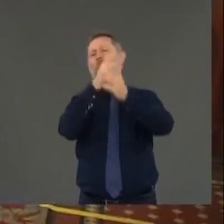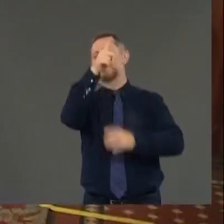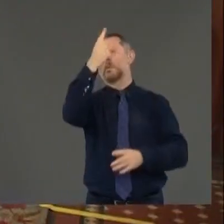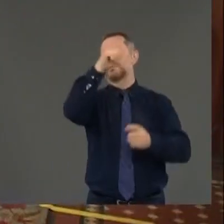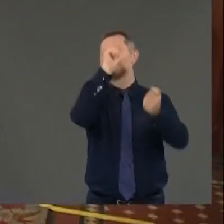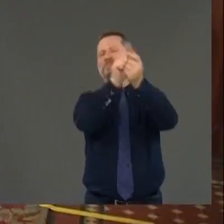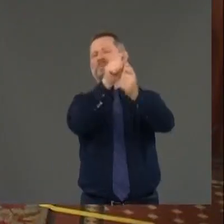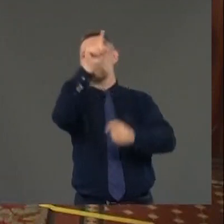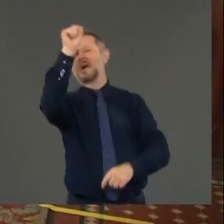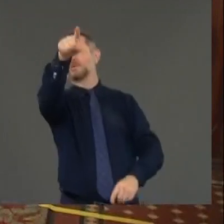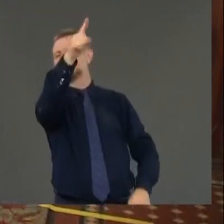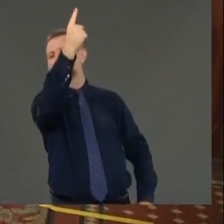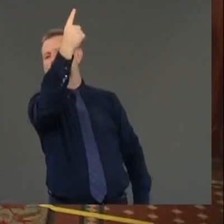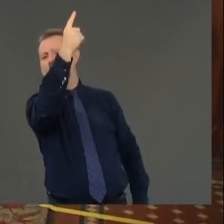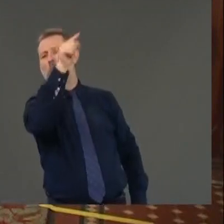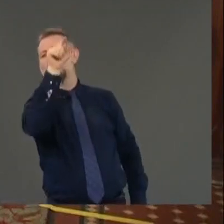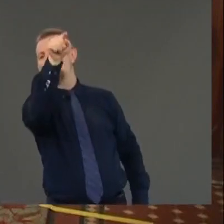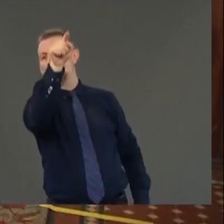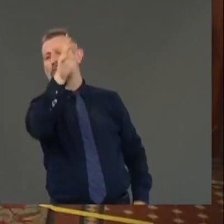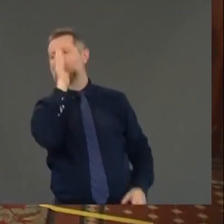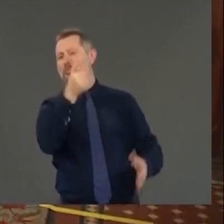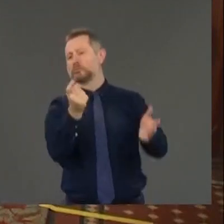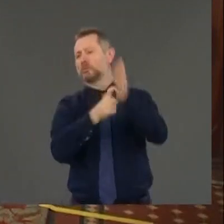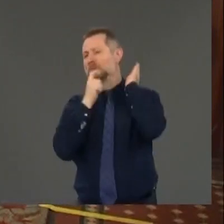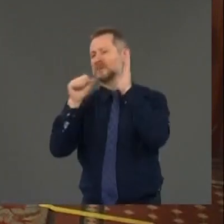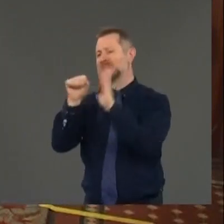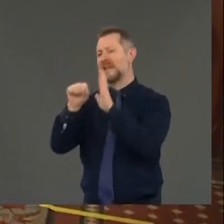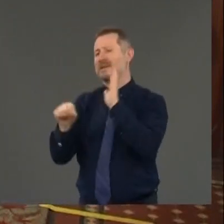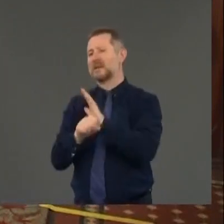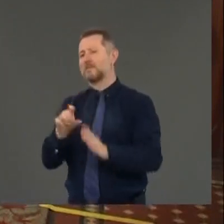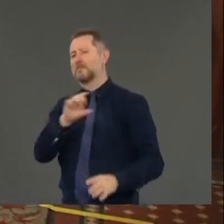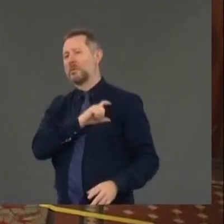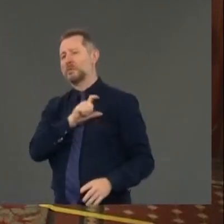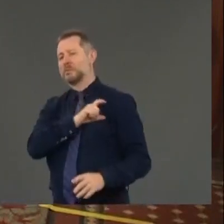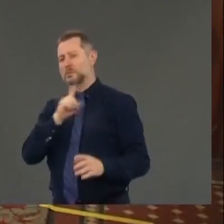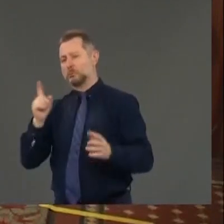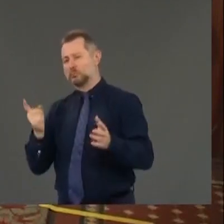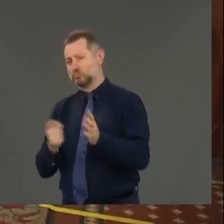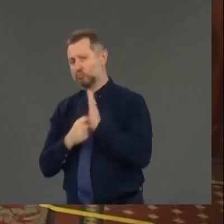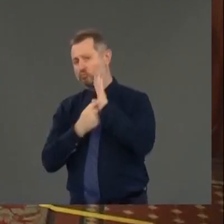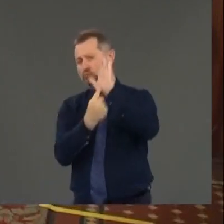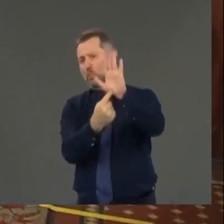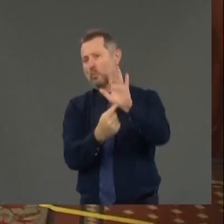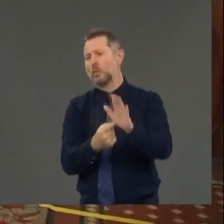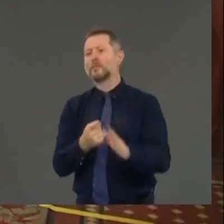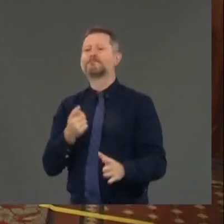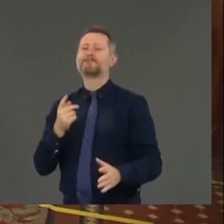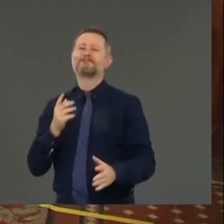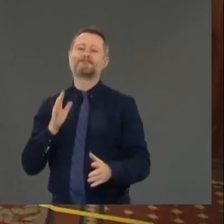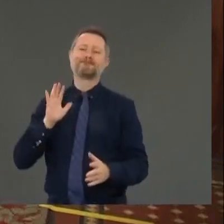START WITH THE PILLARS.